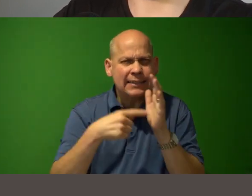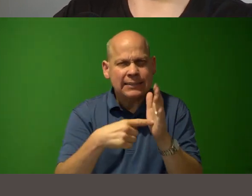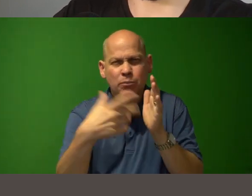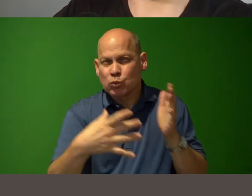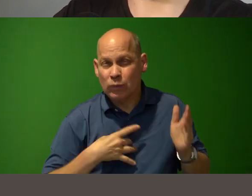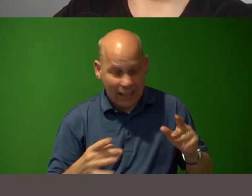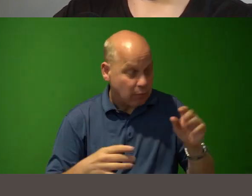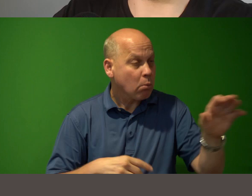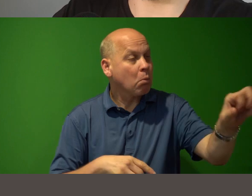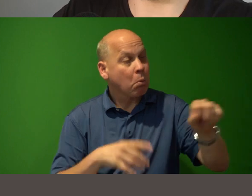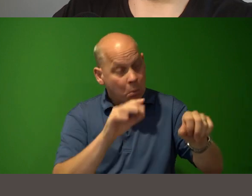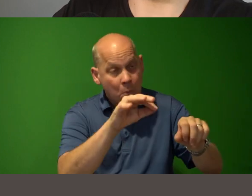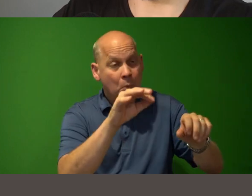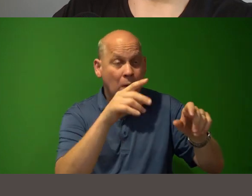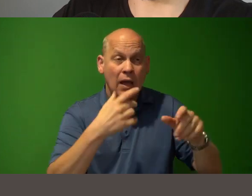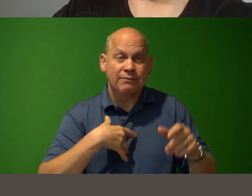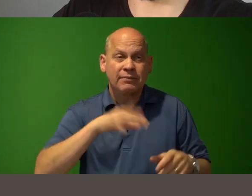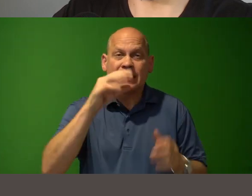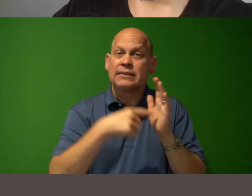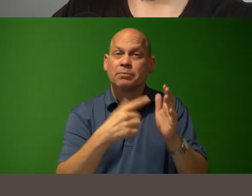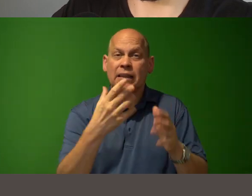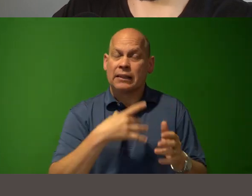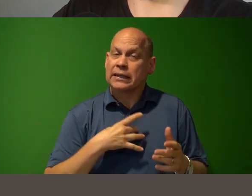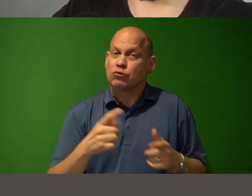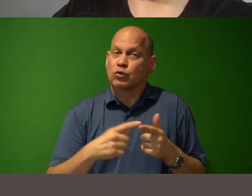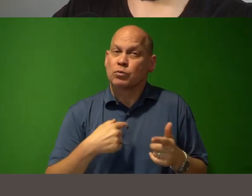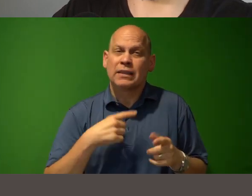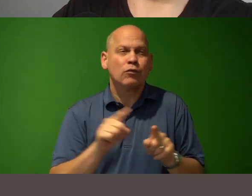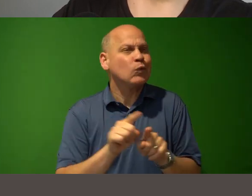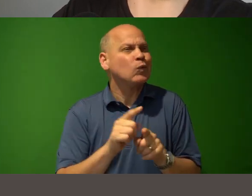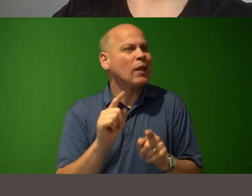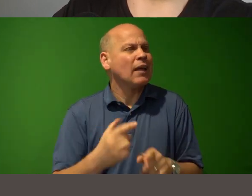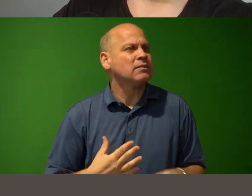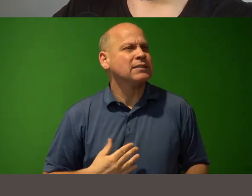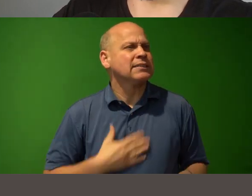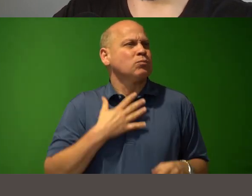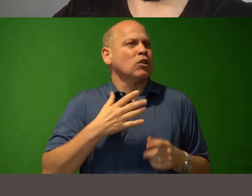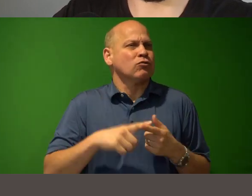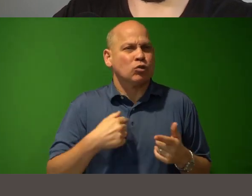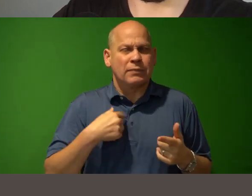examples of diagrams that are interesting to me and use that as kind of like an inspiration.